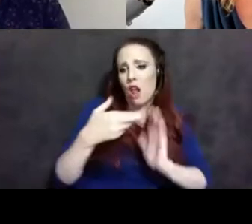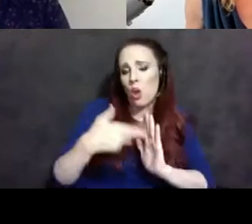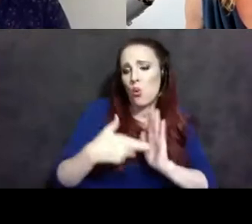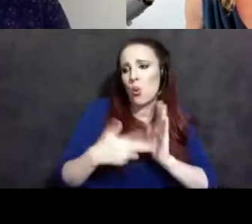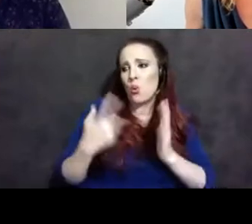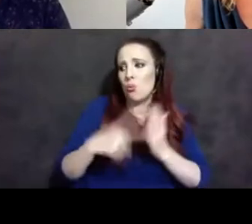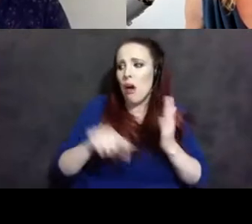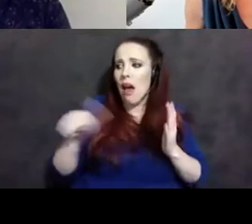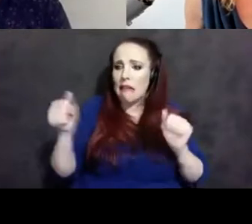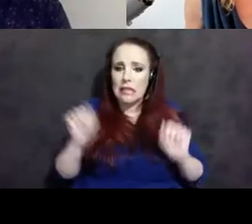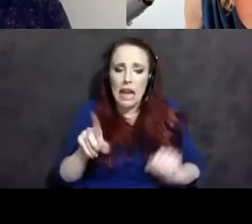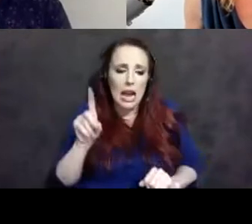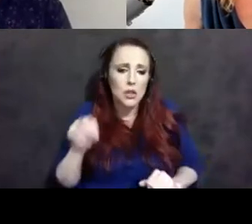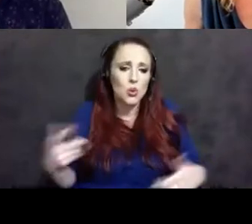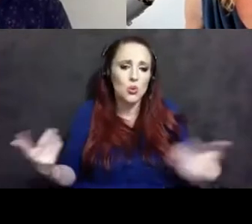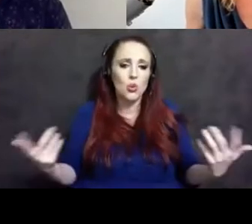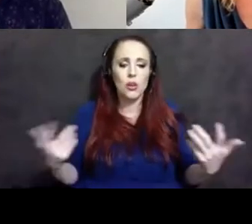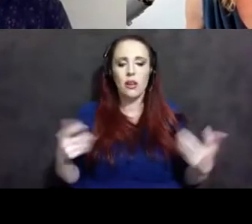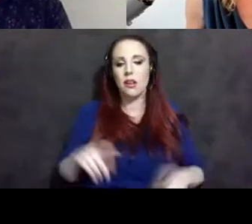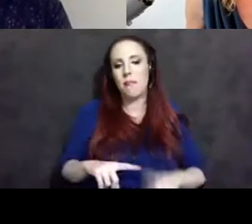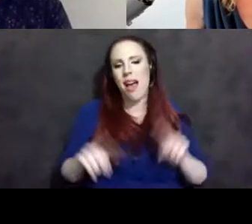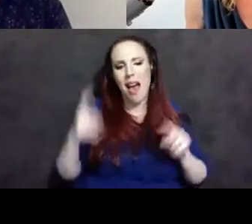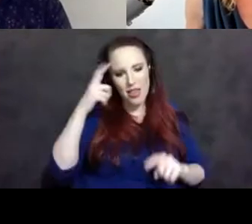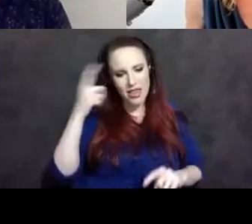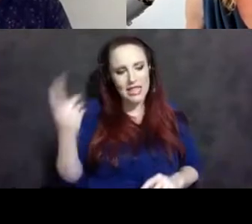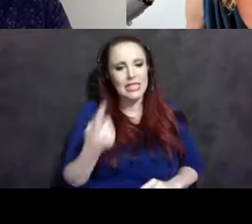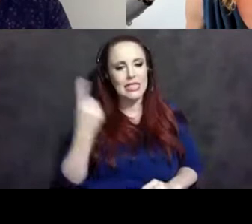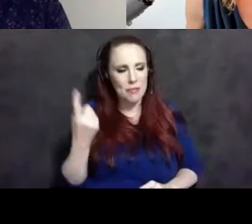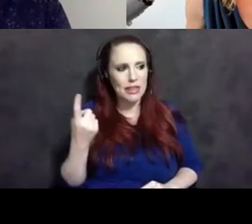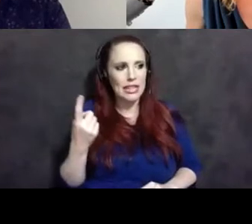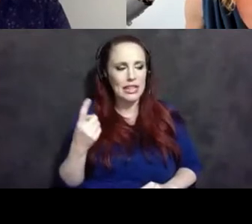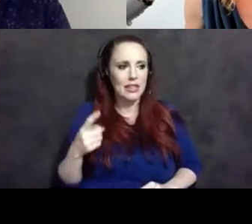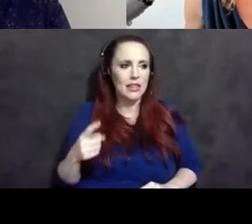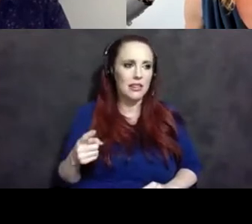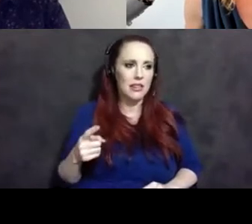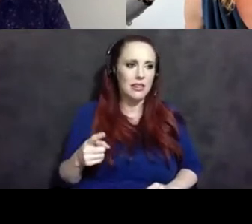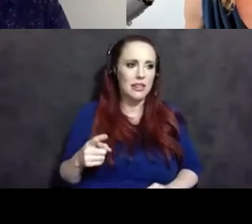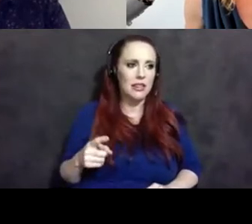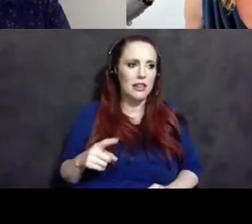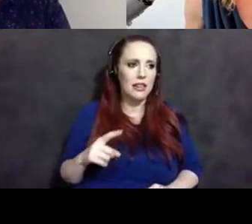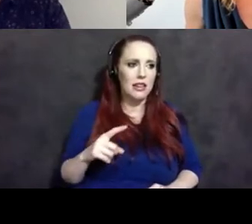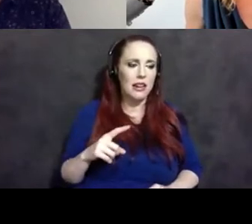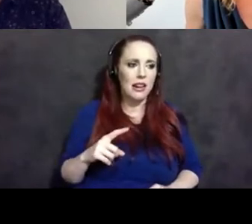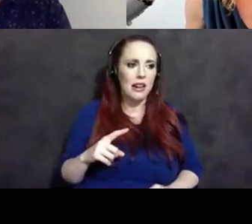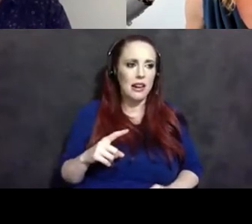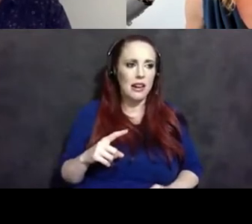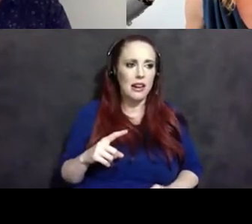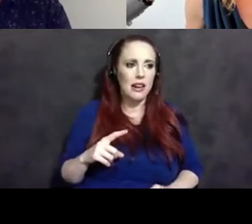But I think, like, something that really, like, especially when we start examining,